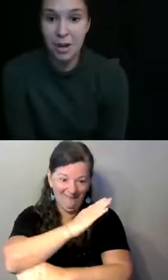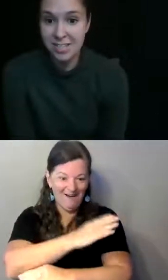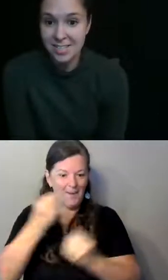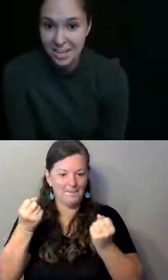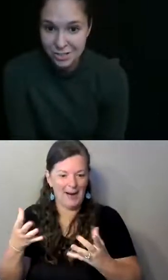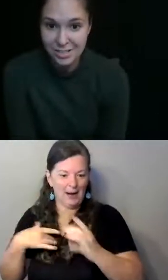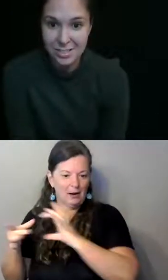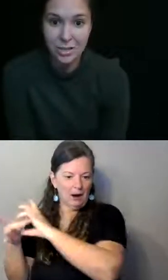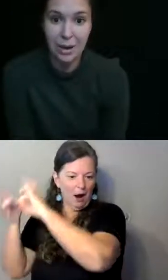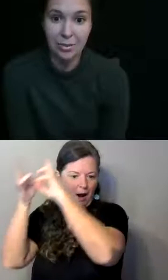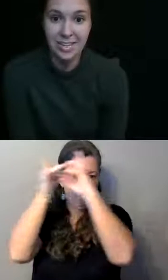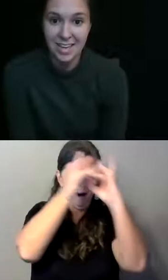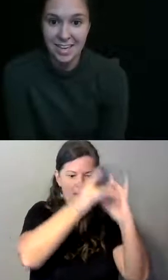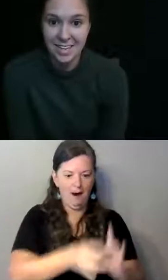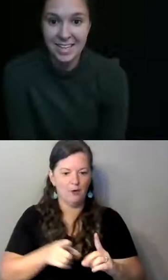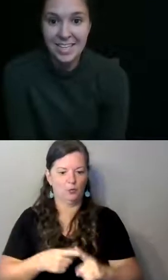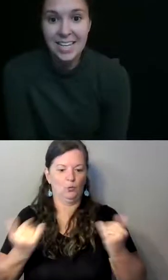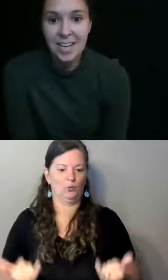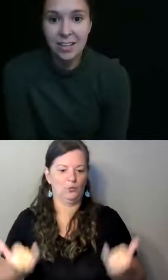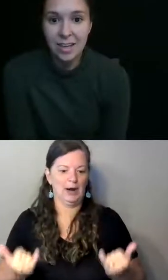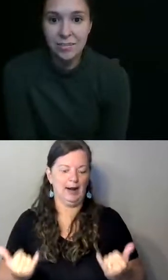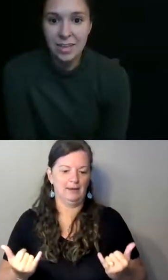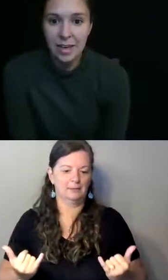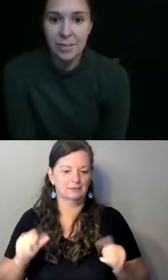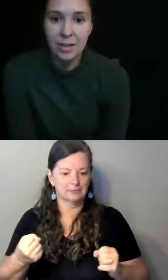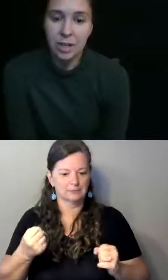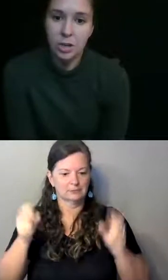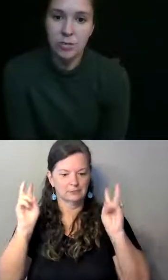presentations throughout the day and a lot of them, you know,